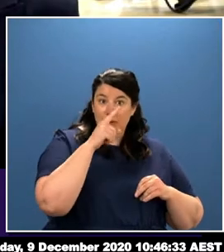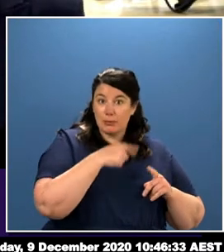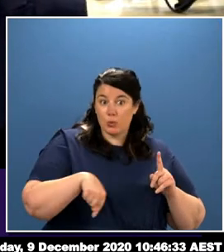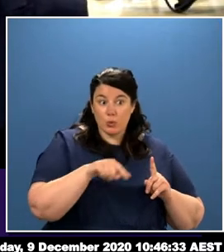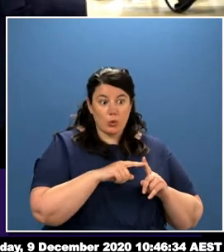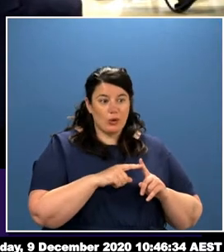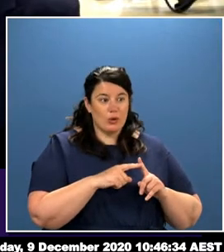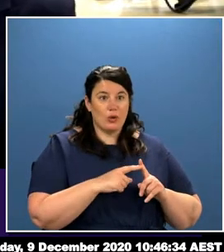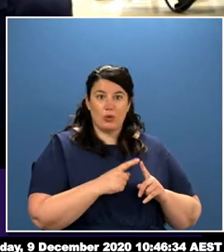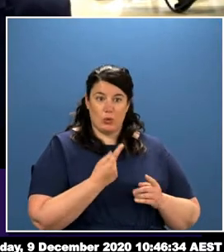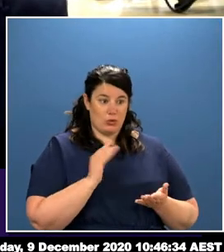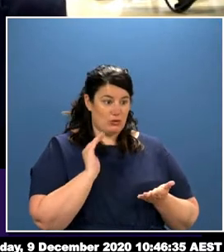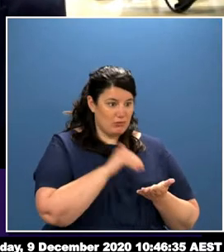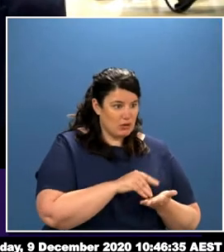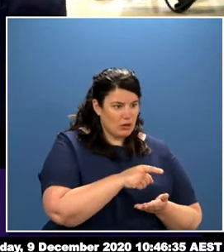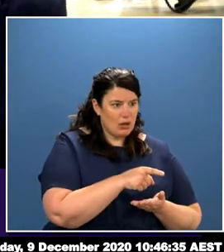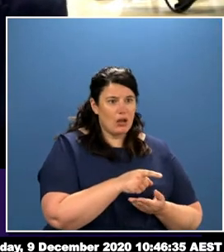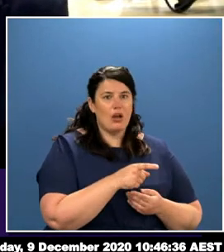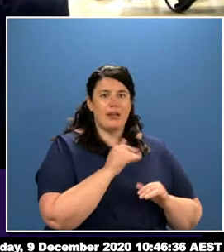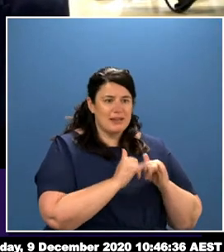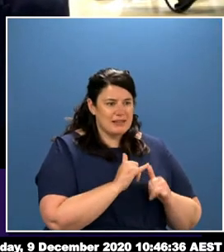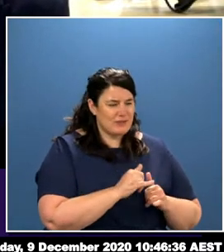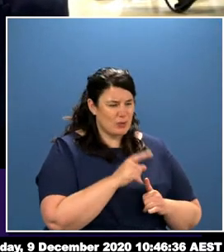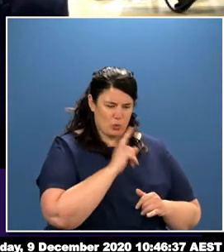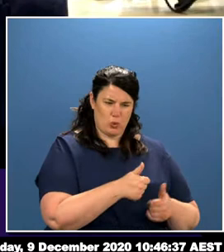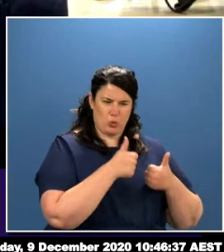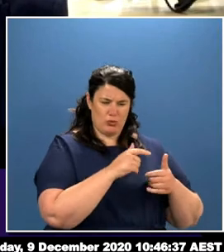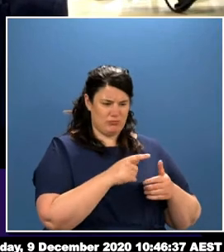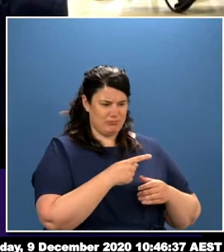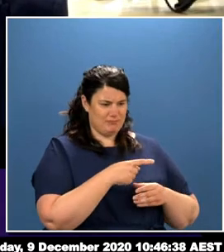just appreciated for their unique contribution they are making, not